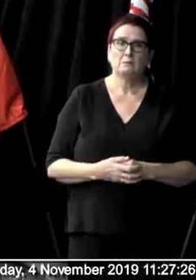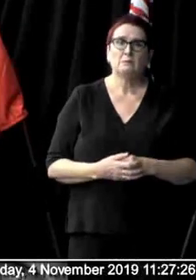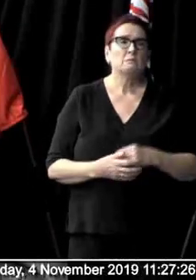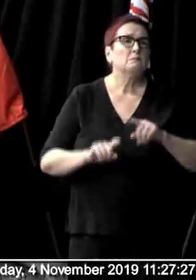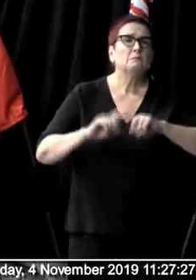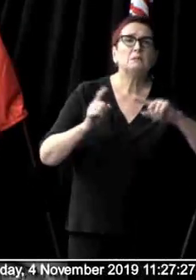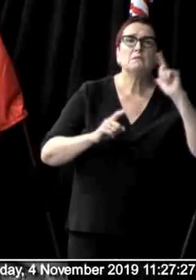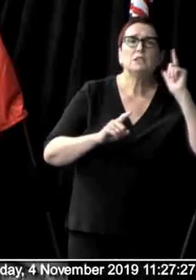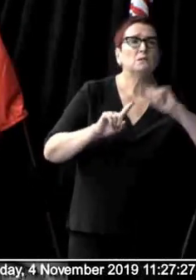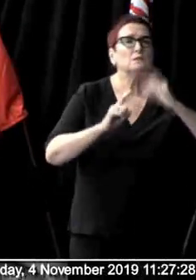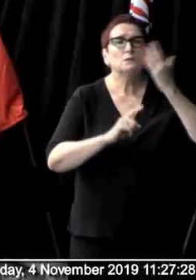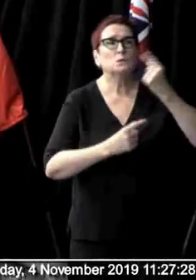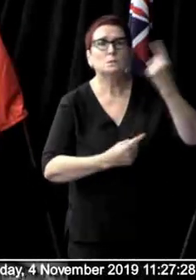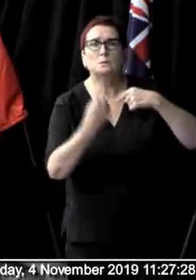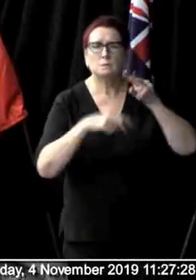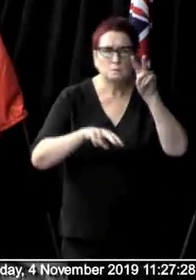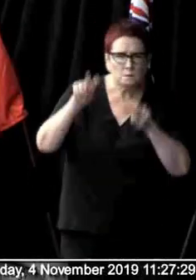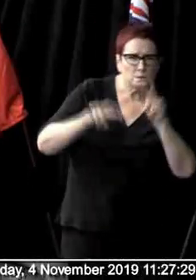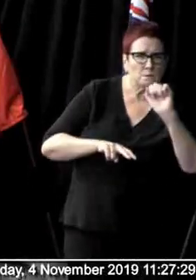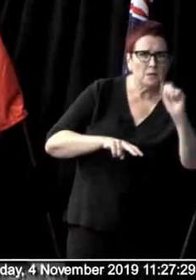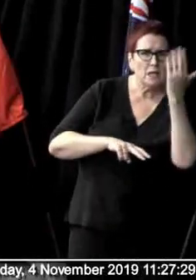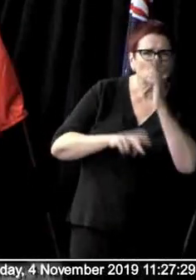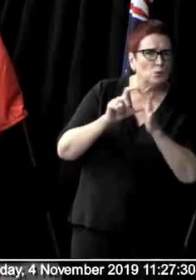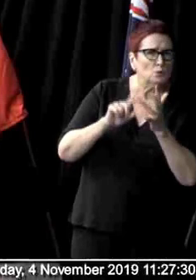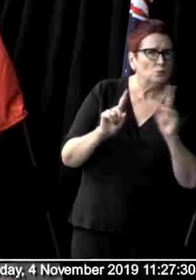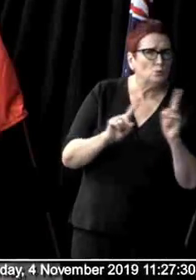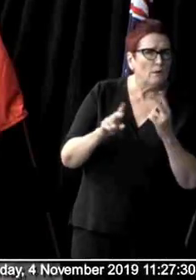school to see what Bowen was doing by way of inclusive education.